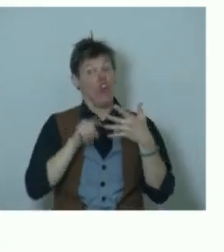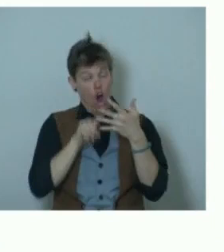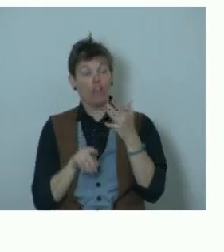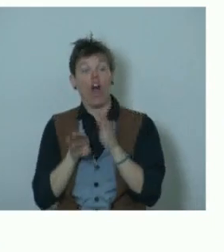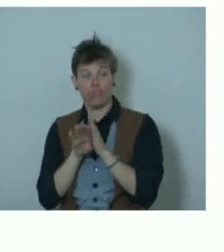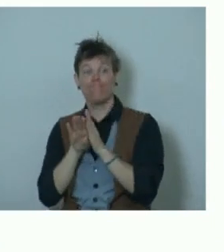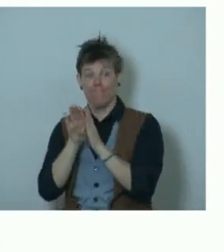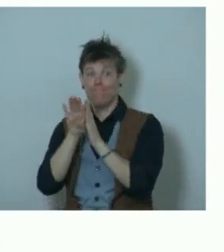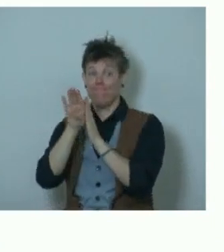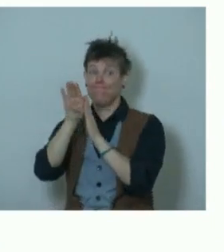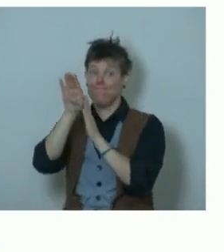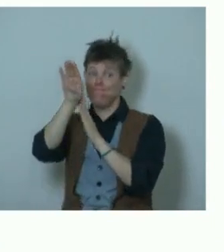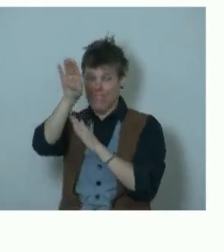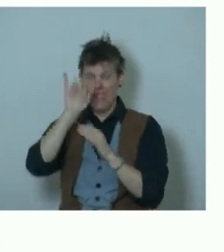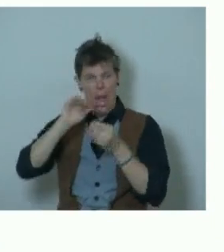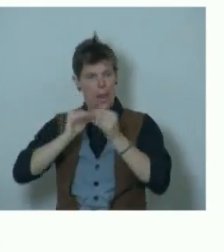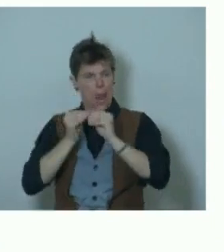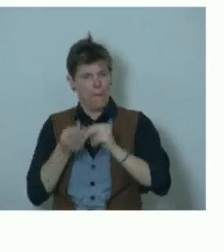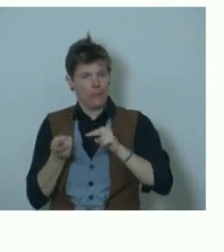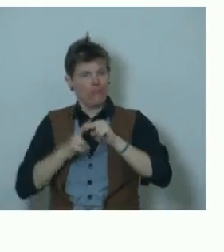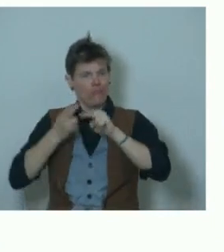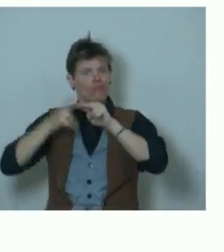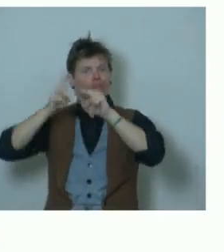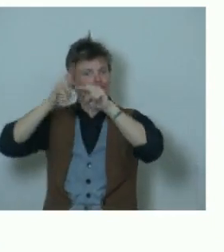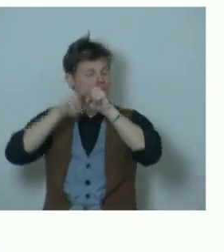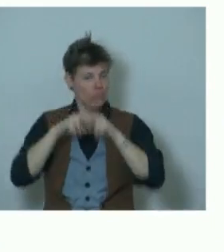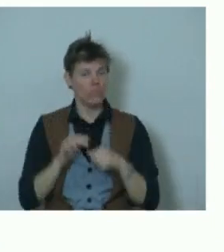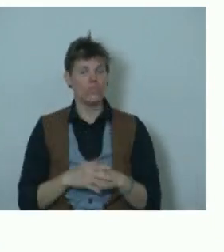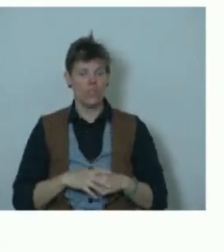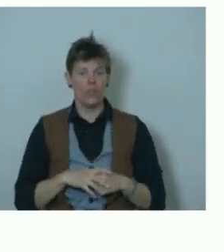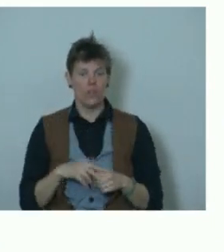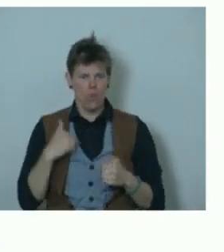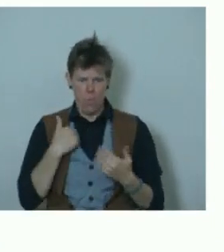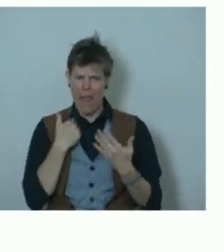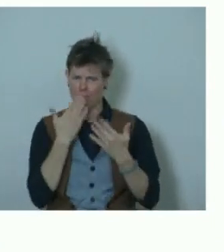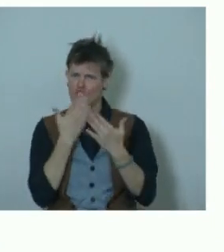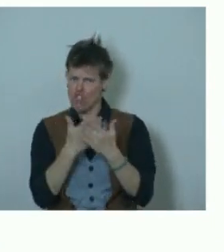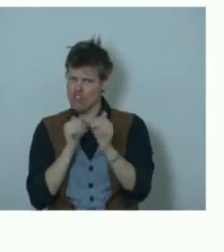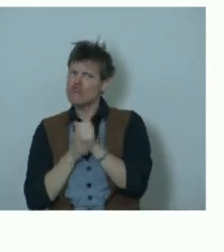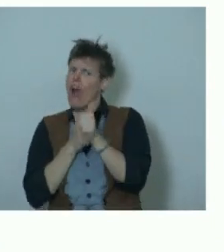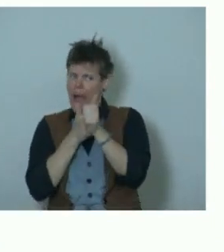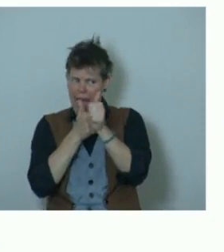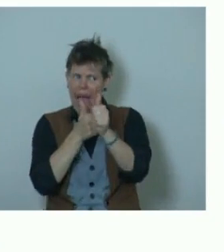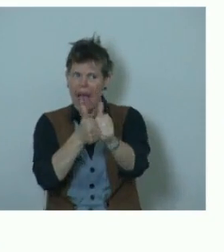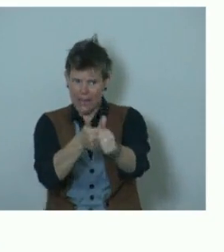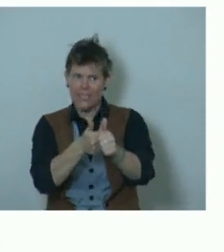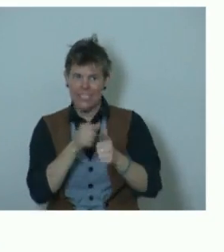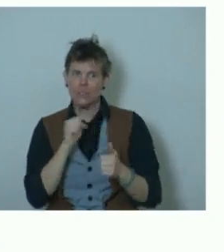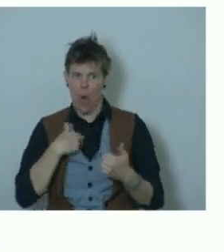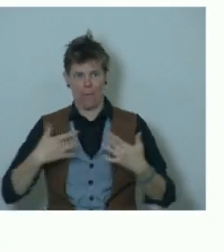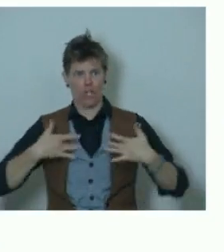THE THREE COUNTIES IN THE MIDDLE STILL GROWING. STILL GROWING IN THE NUMBER OF CASES.